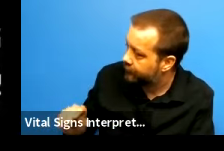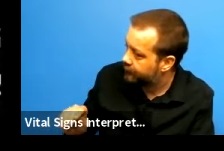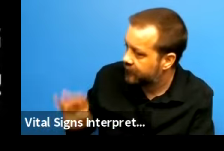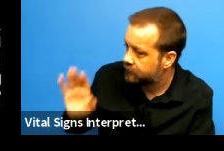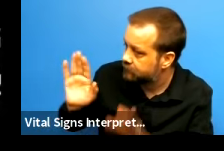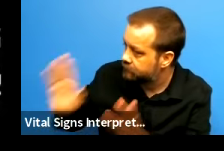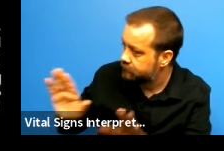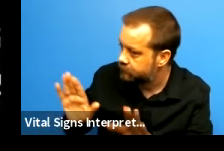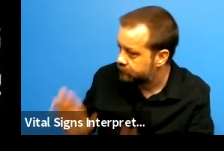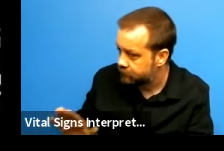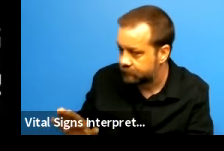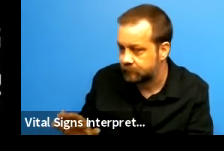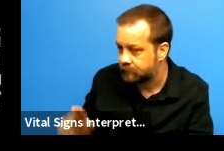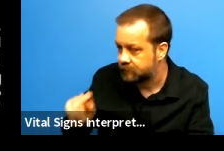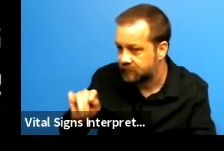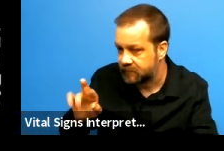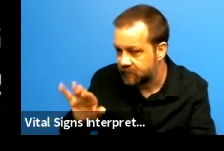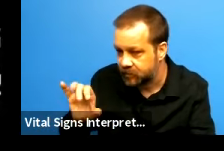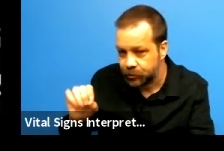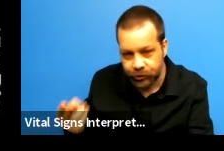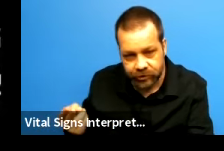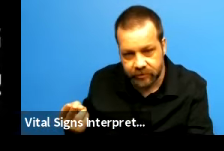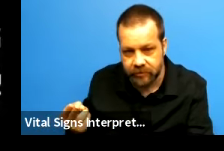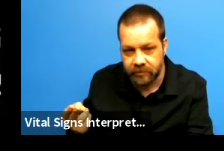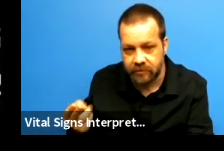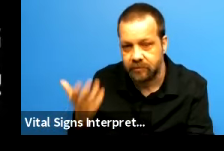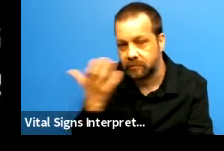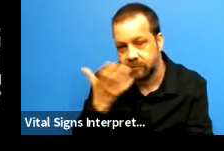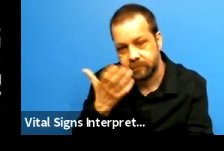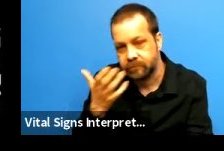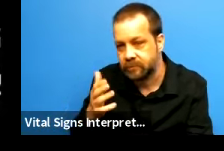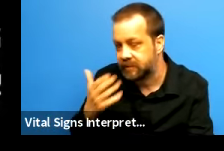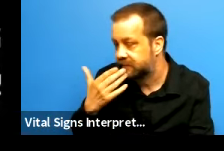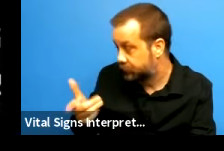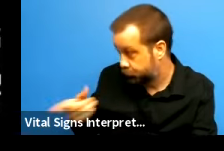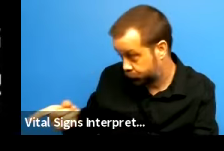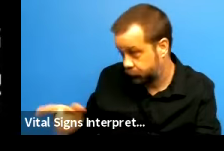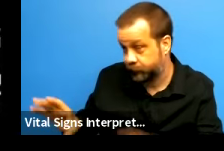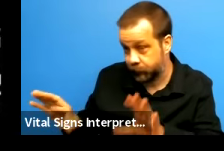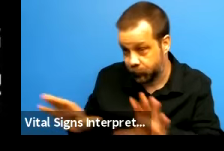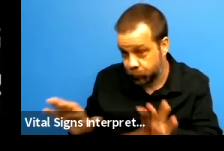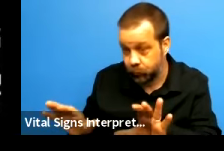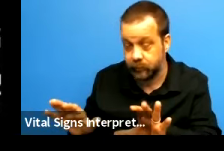Trish Redmond, we appreciate everything you have done